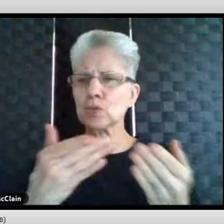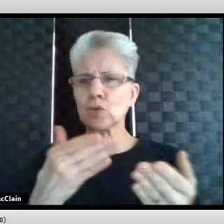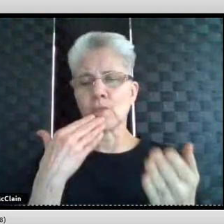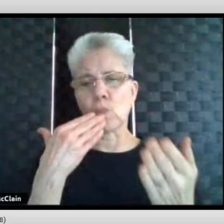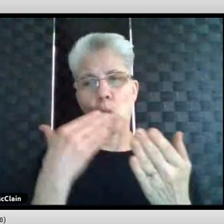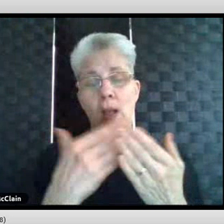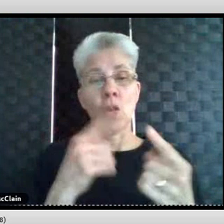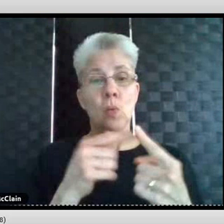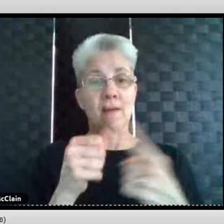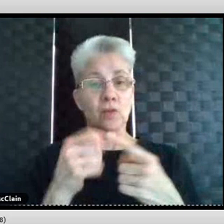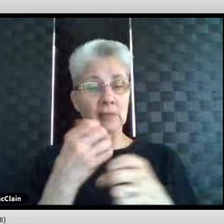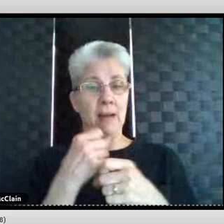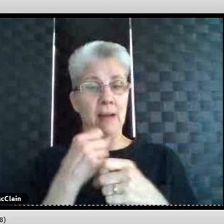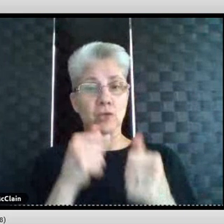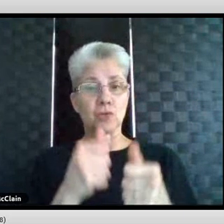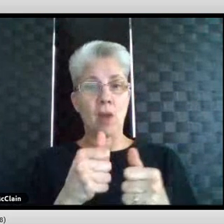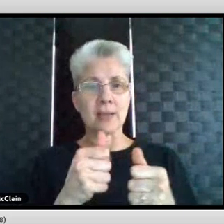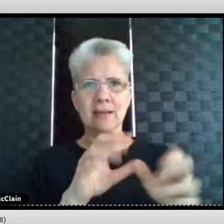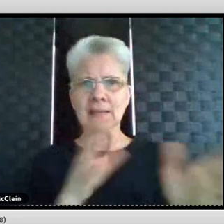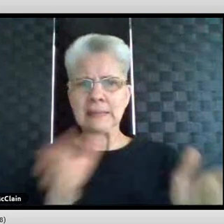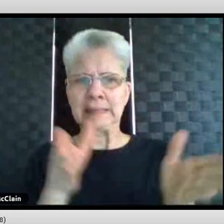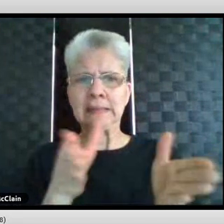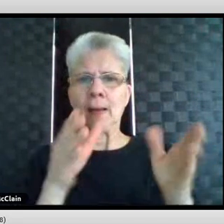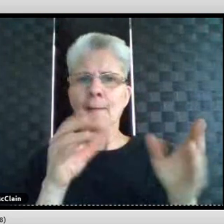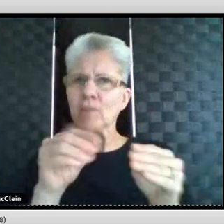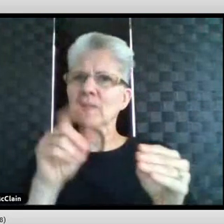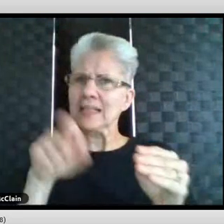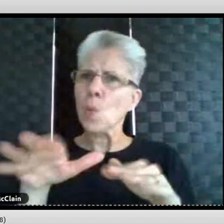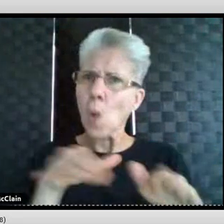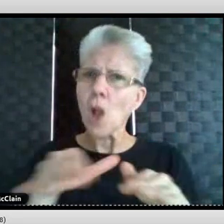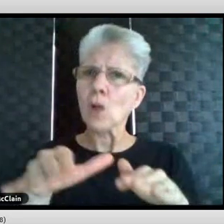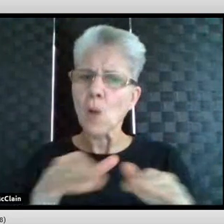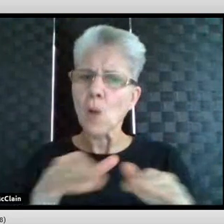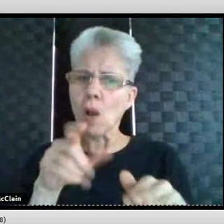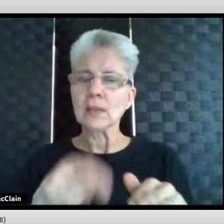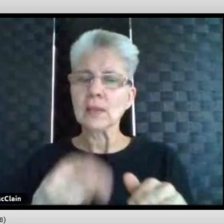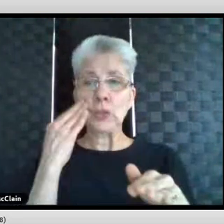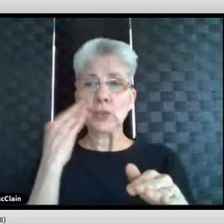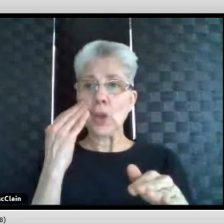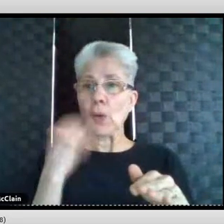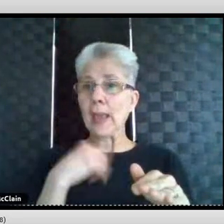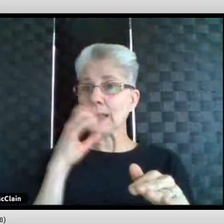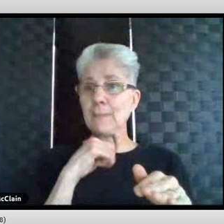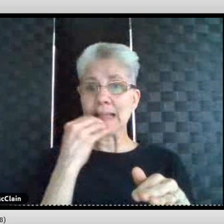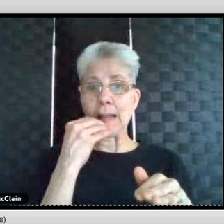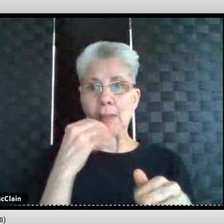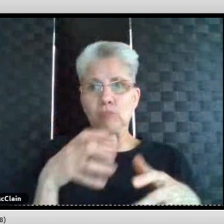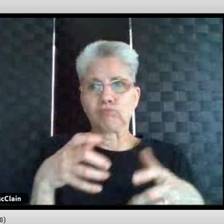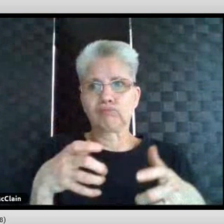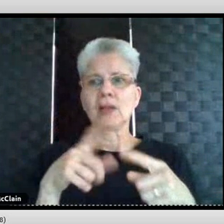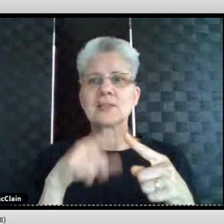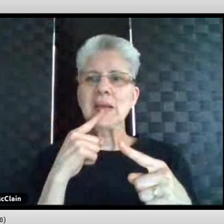When I first got him, I tried to make him move, 'cause I thought, "He needs to walk, he needs to walk. You can tell he hasn't missed any meals, so he needs to walk."